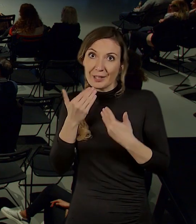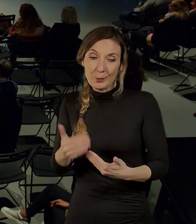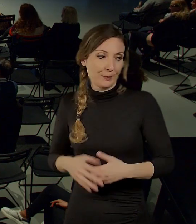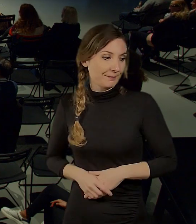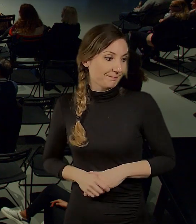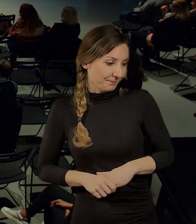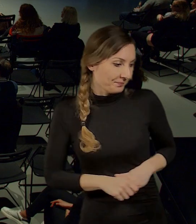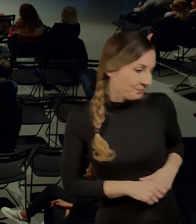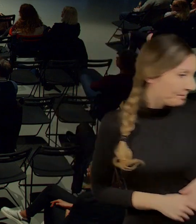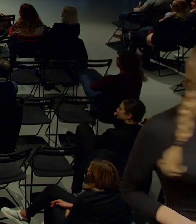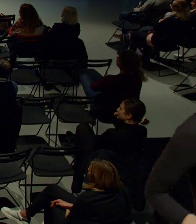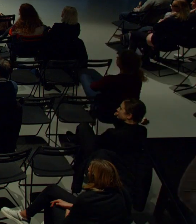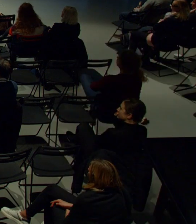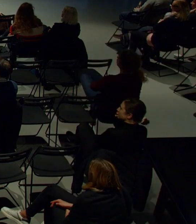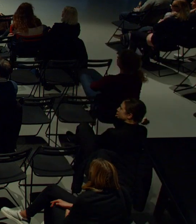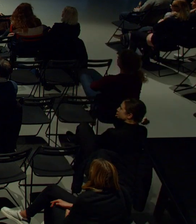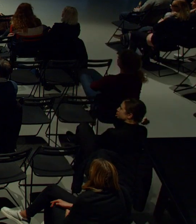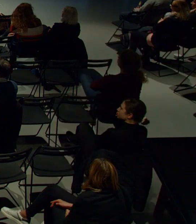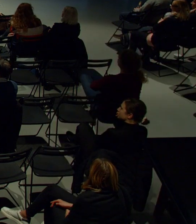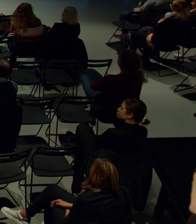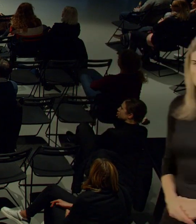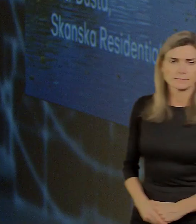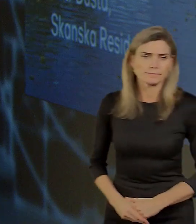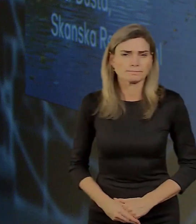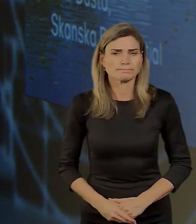Certainly. Thank you for the question. I wasn't even